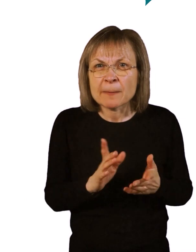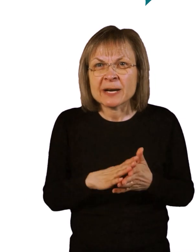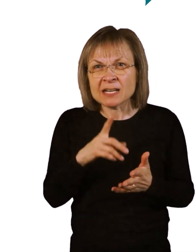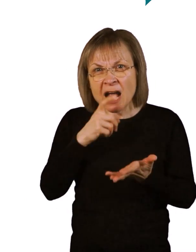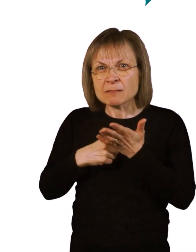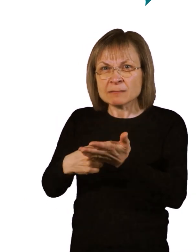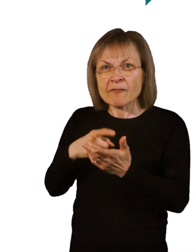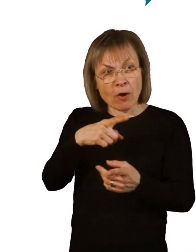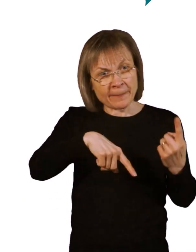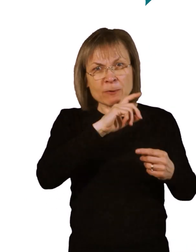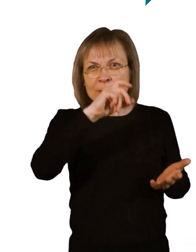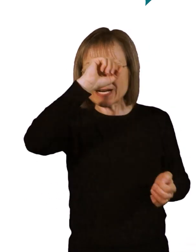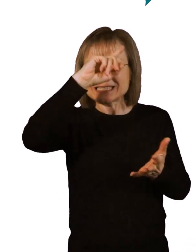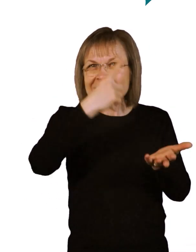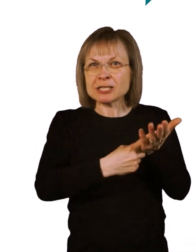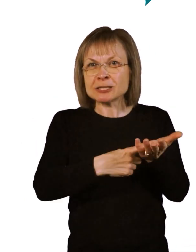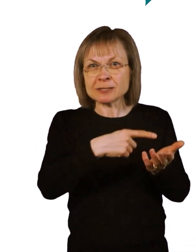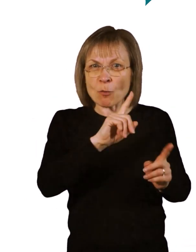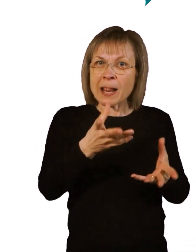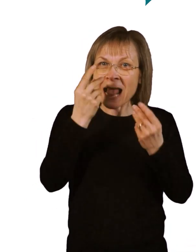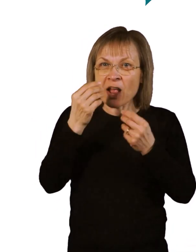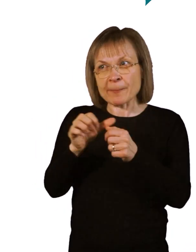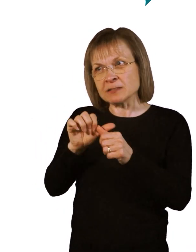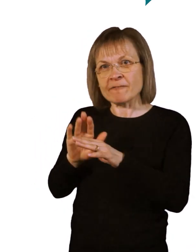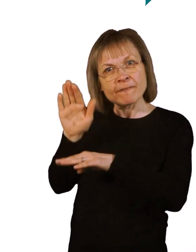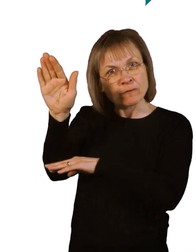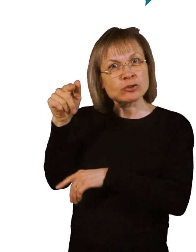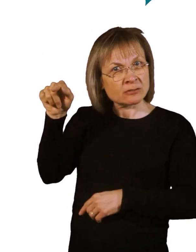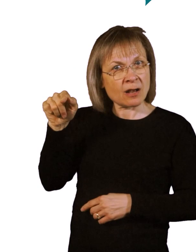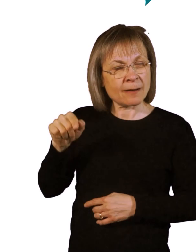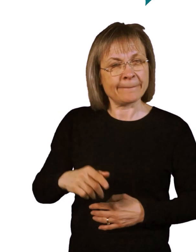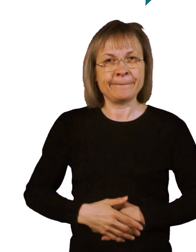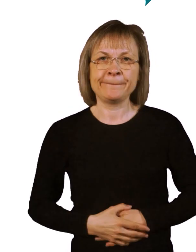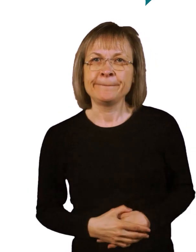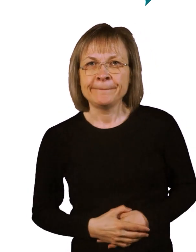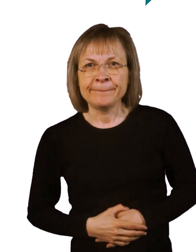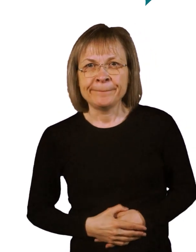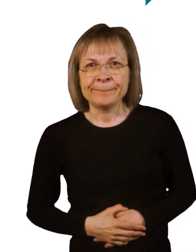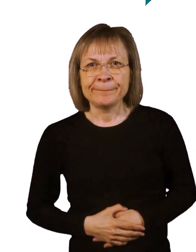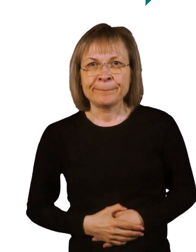so that we can make recommendations to decision makers about lessons they should learn so we are better prepared in future.